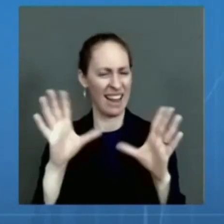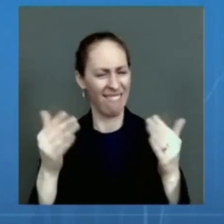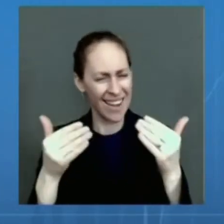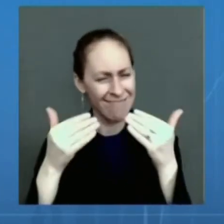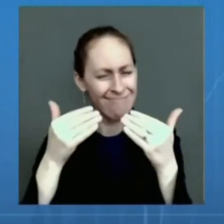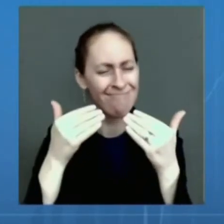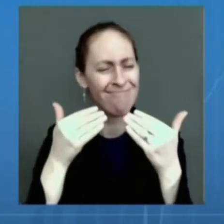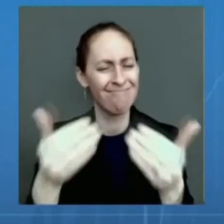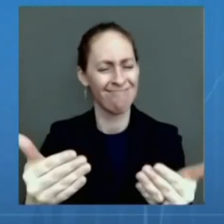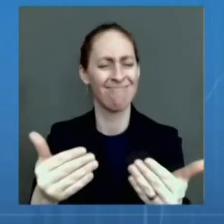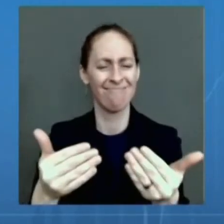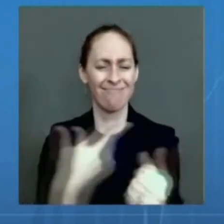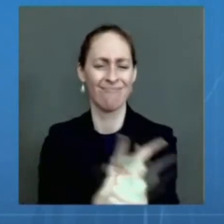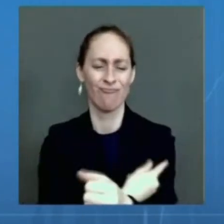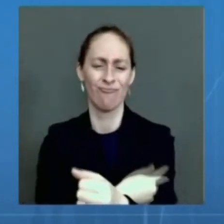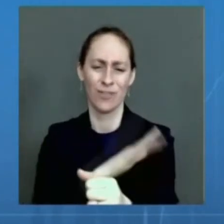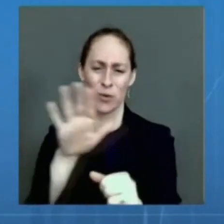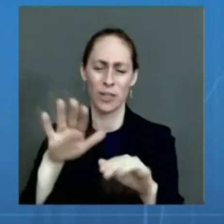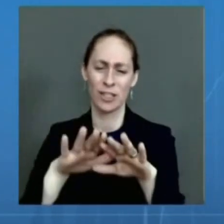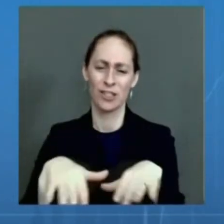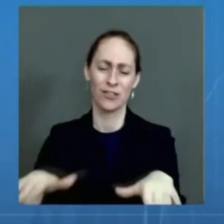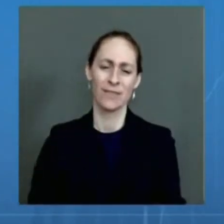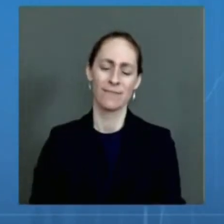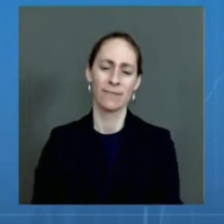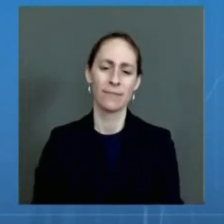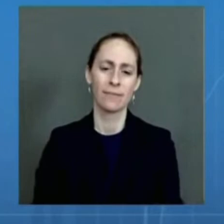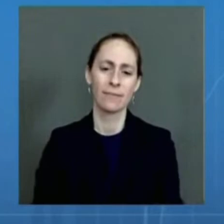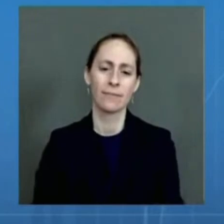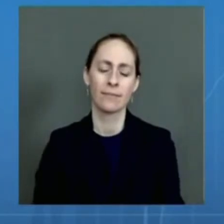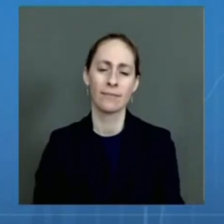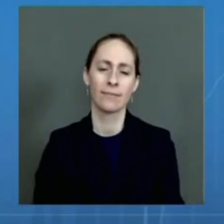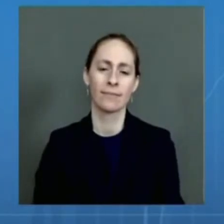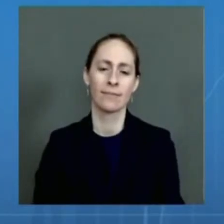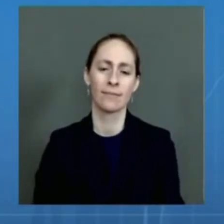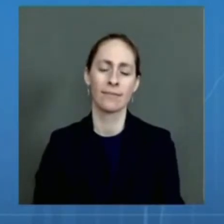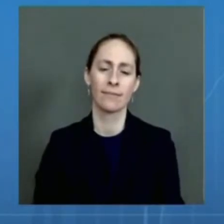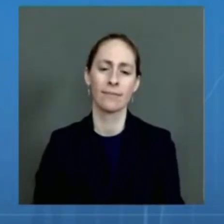YOUR CHILD VACCINATED. IN ADDITION TO OUR SAFETY DATA